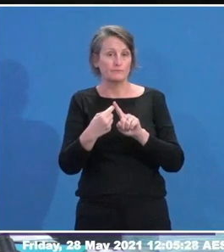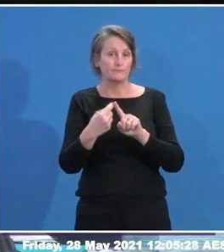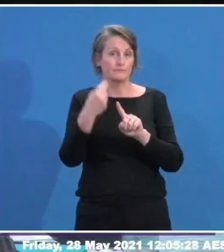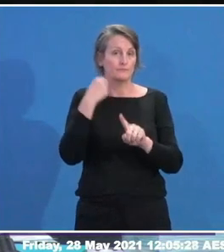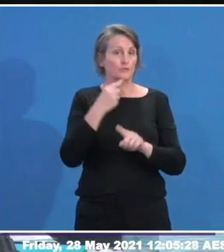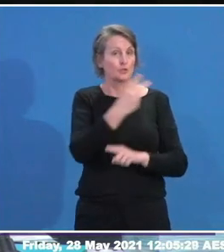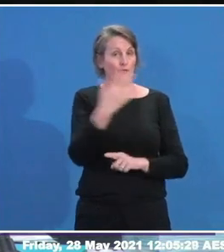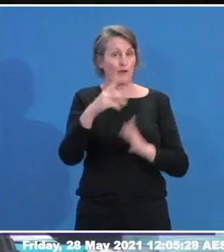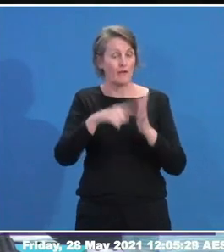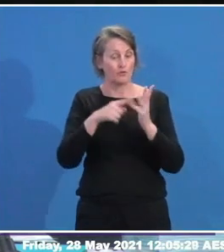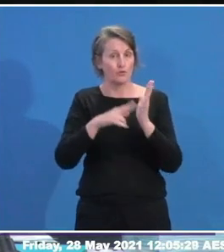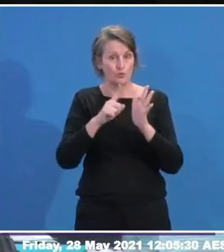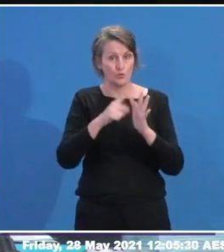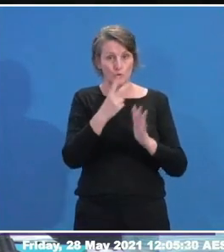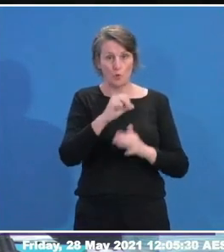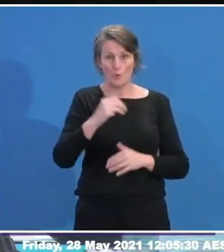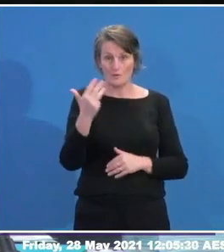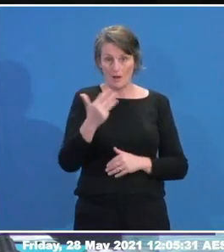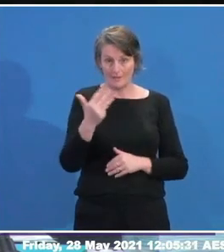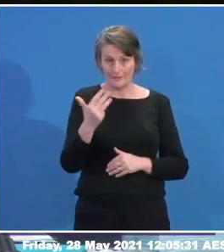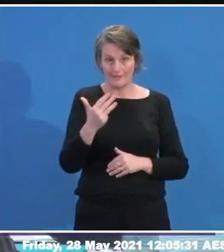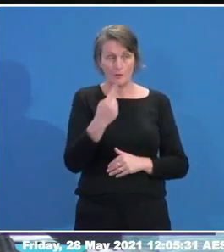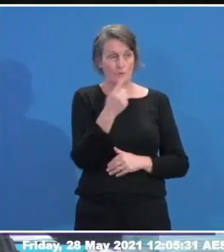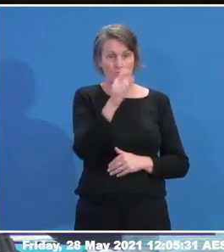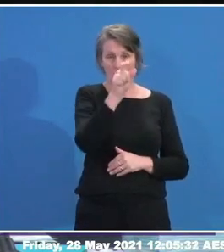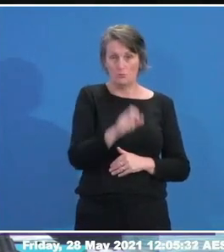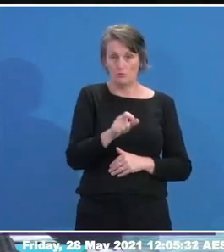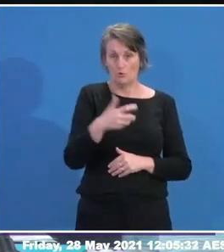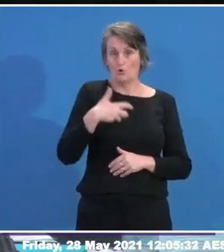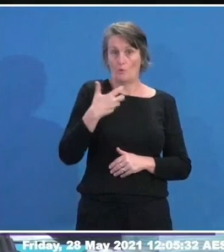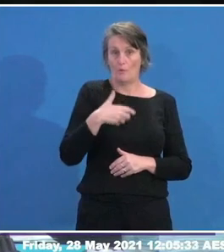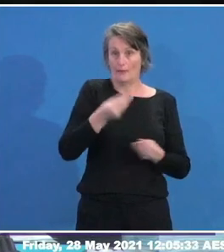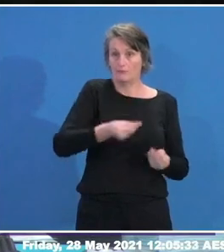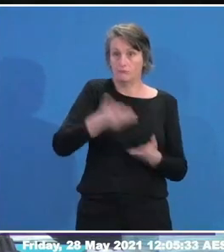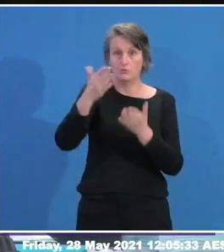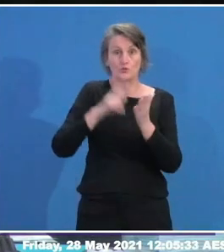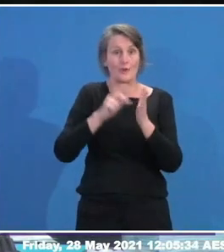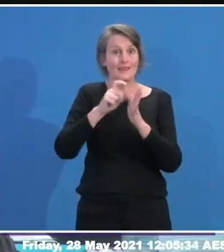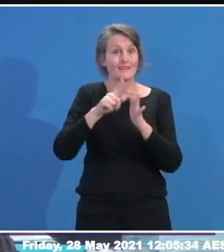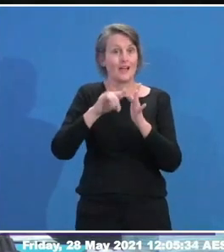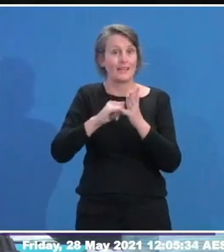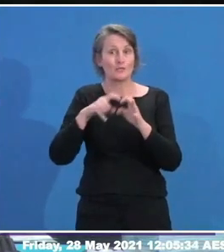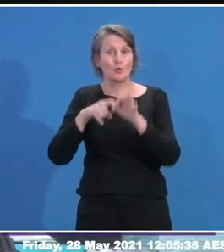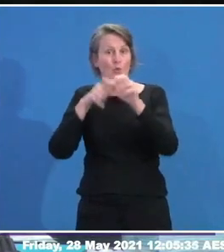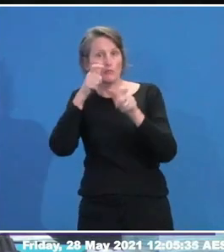2019, after the complaint was communicated to Sunnyfield, you have